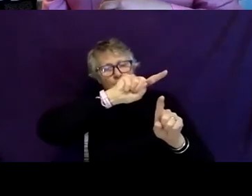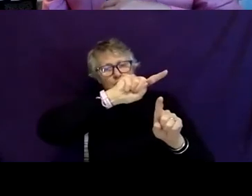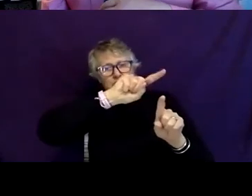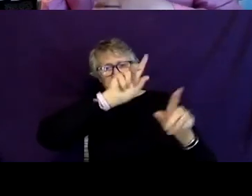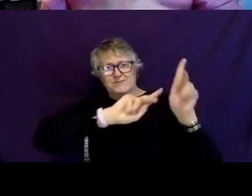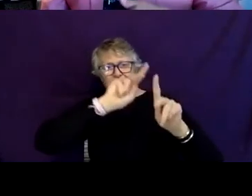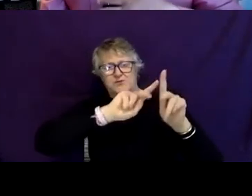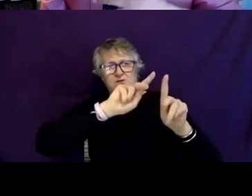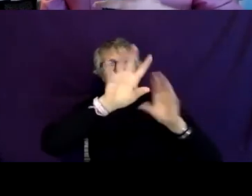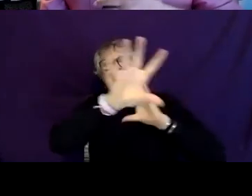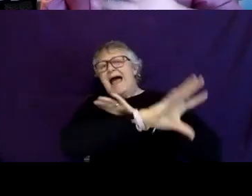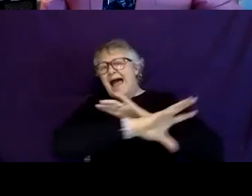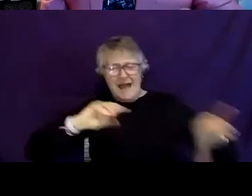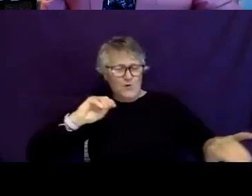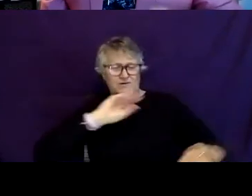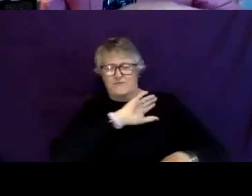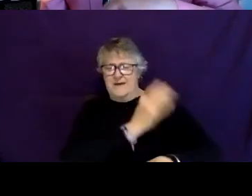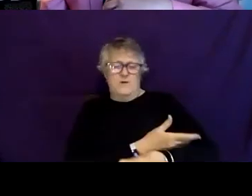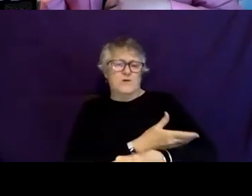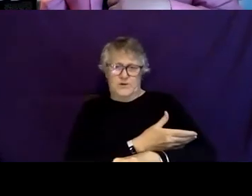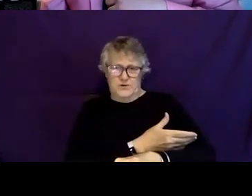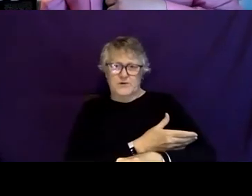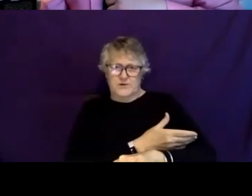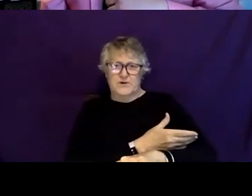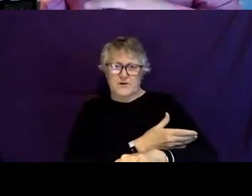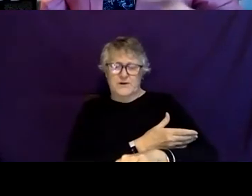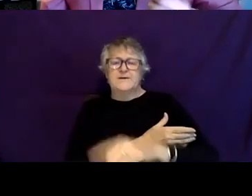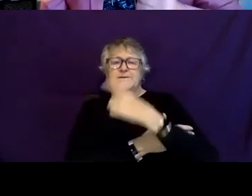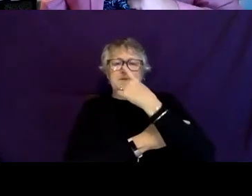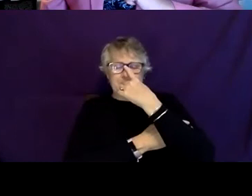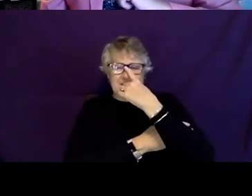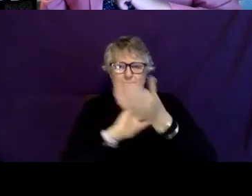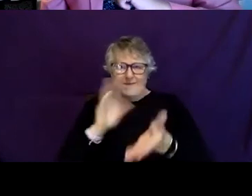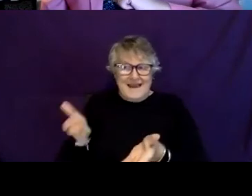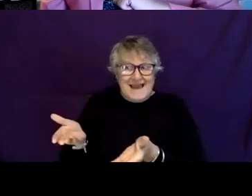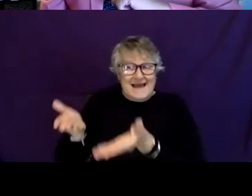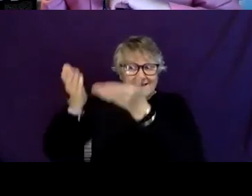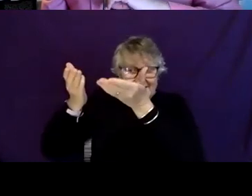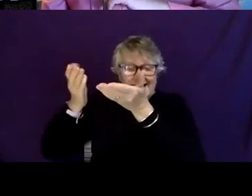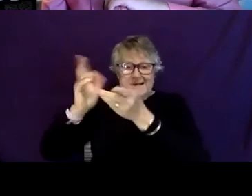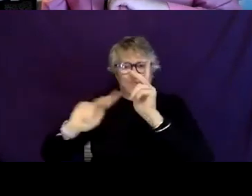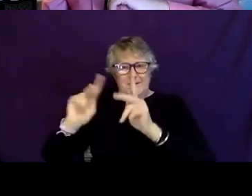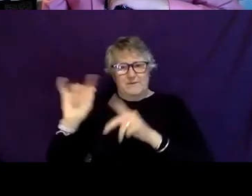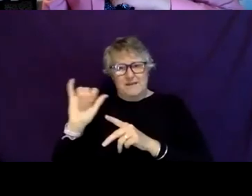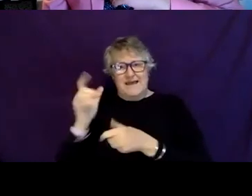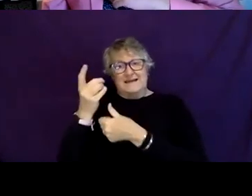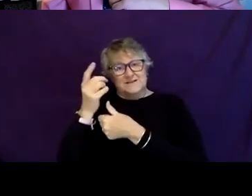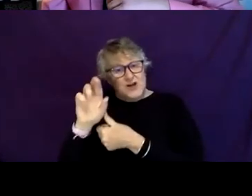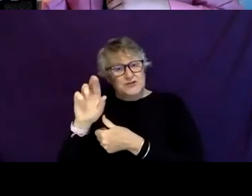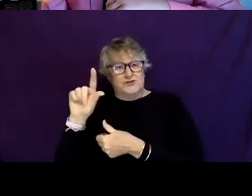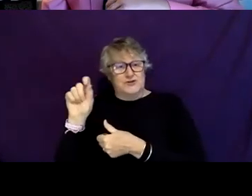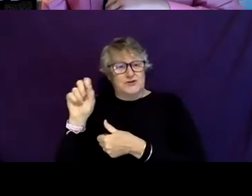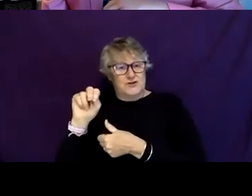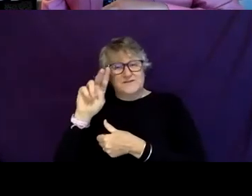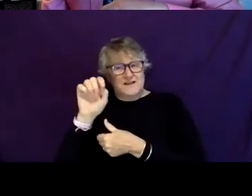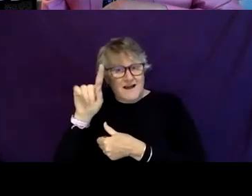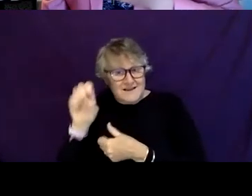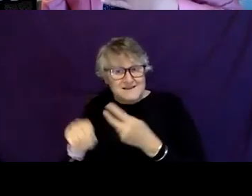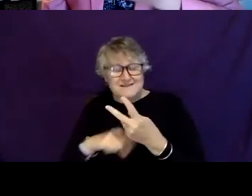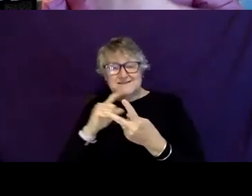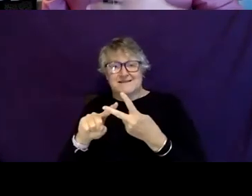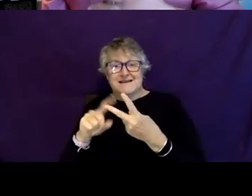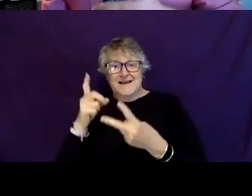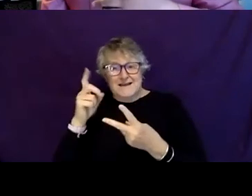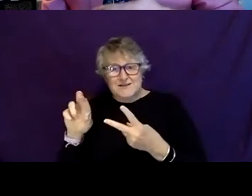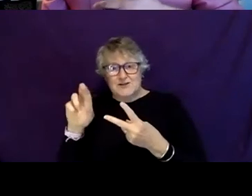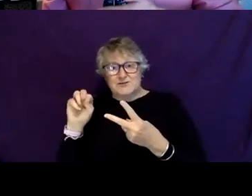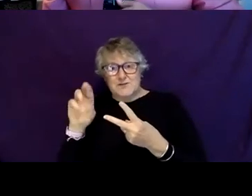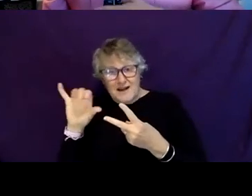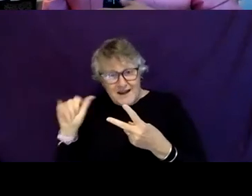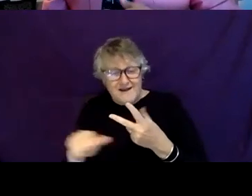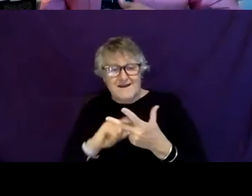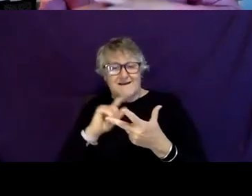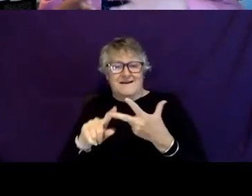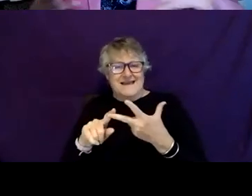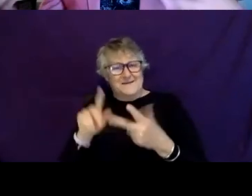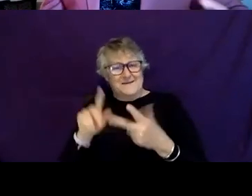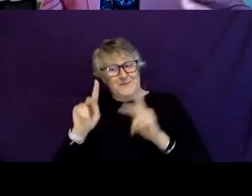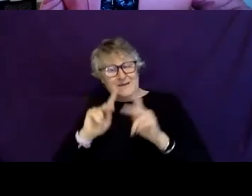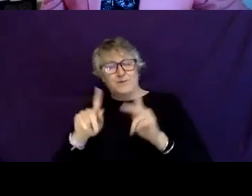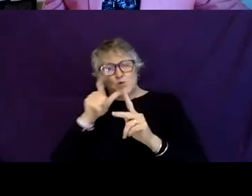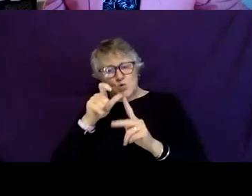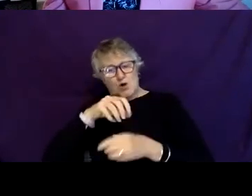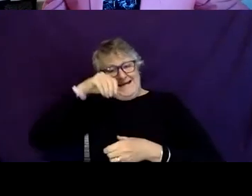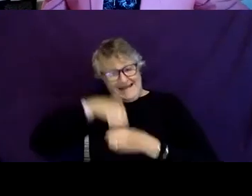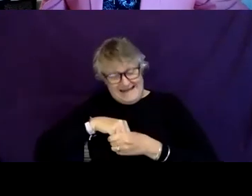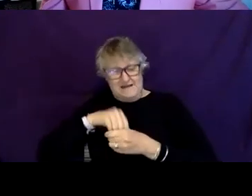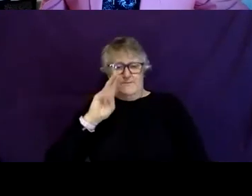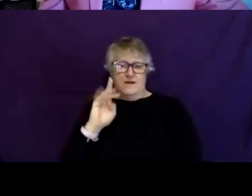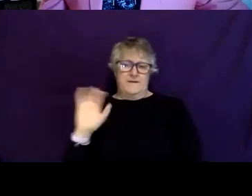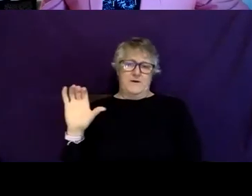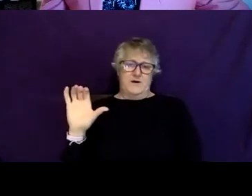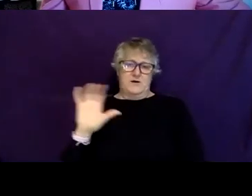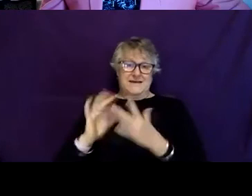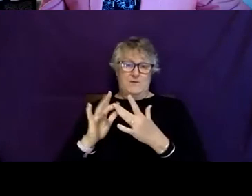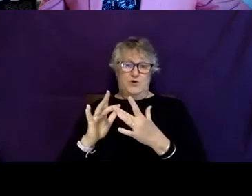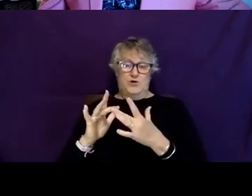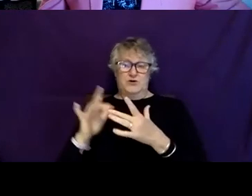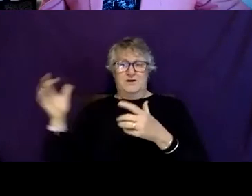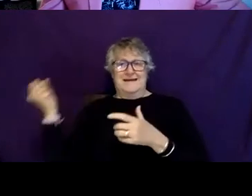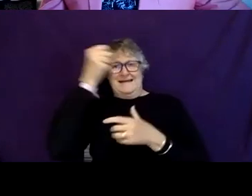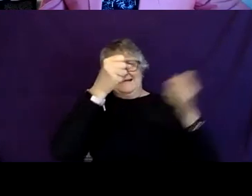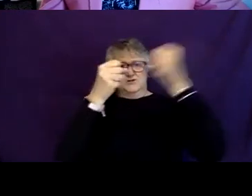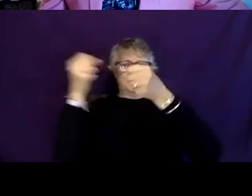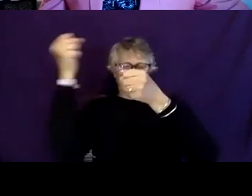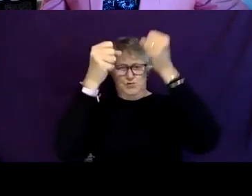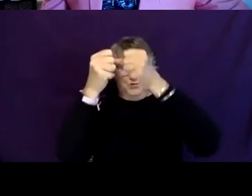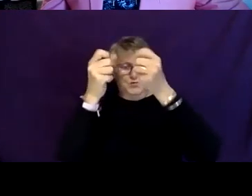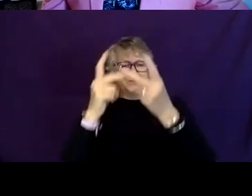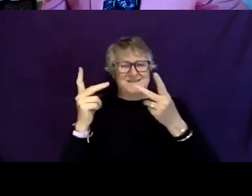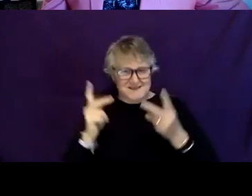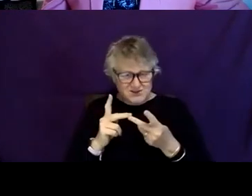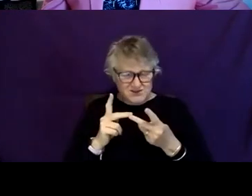elevating the brilliance of people like Dr Gonzales and like Alyshia, like Dr Duldulao and folks in our community and getting them into those positions or people that are in our BIPOC networks into systems into positions that can make decisions